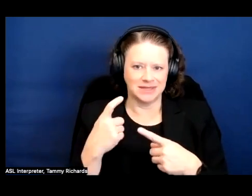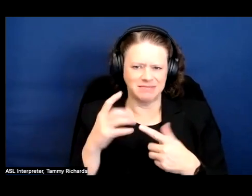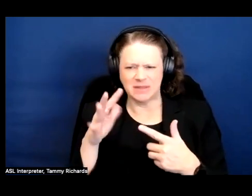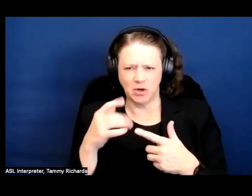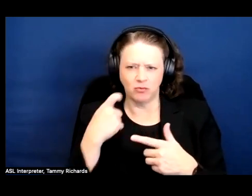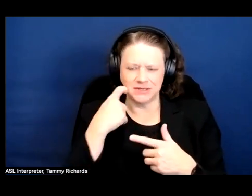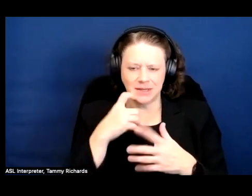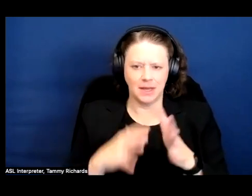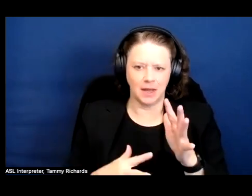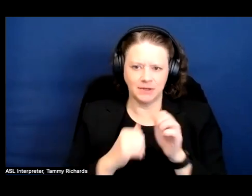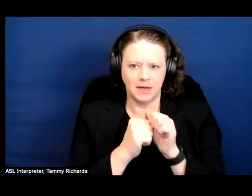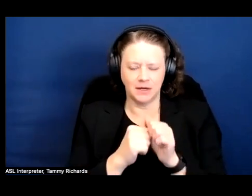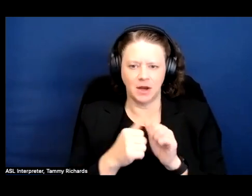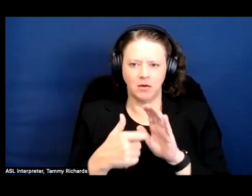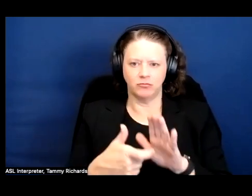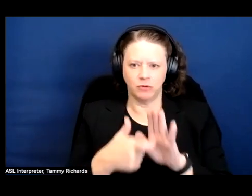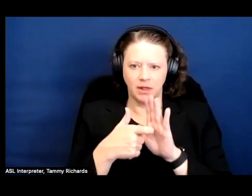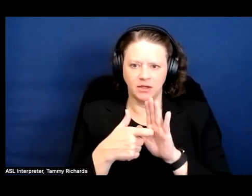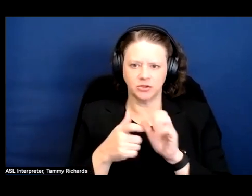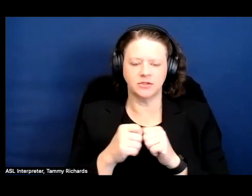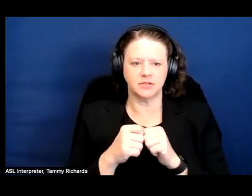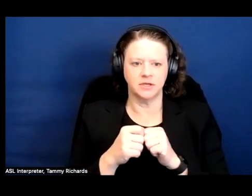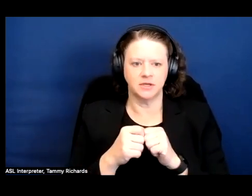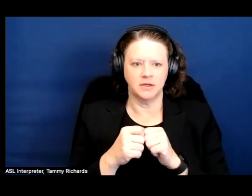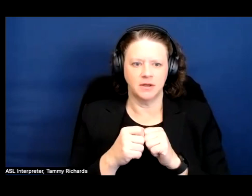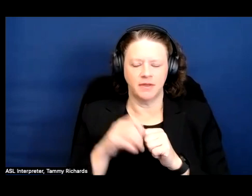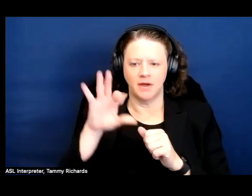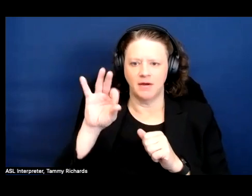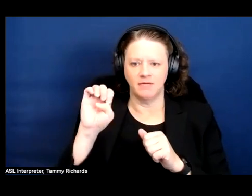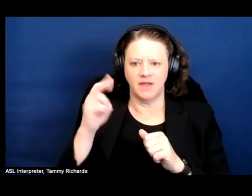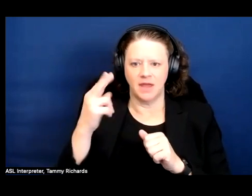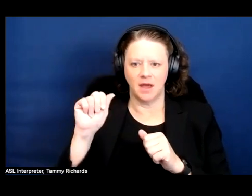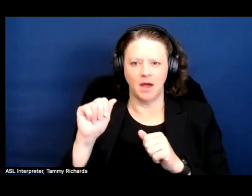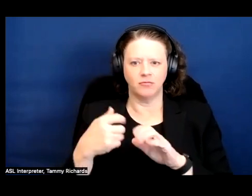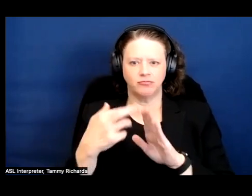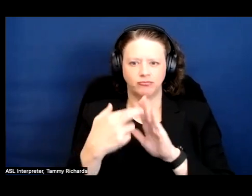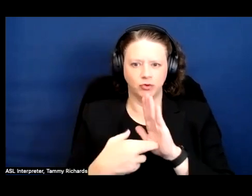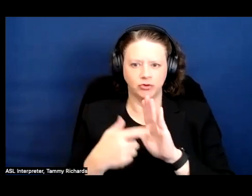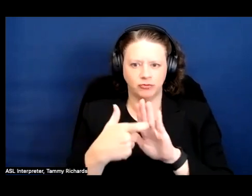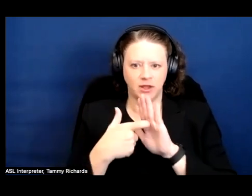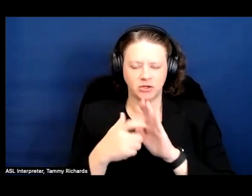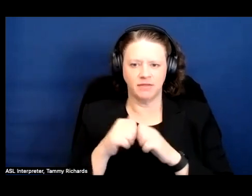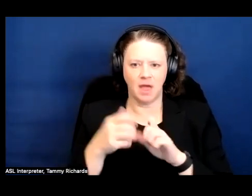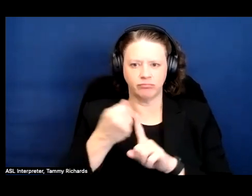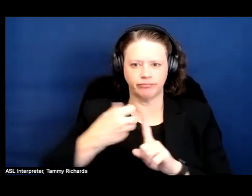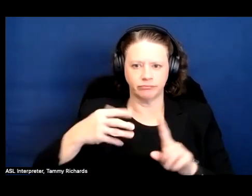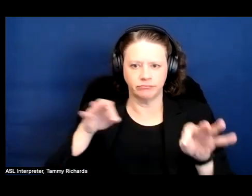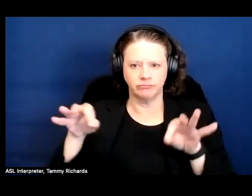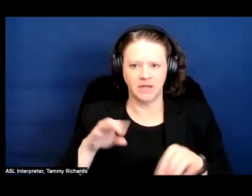We have one down in San Diego, so just keep that in mind as well. And I apologize, I have a bit of a sore throat today,